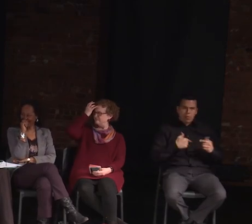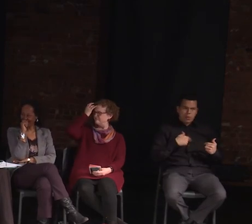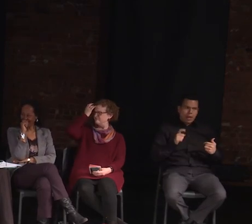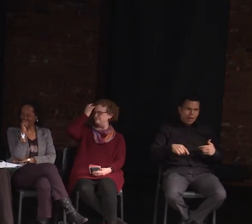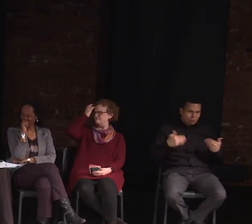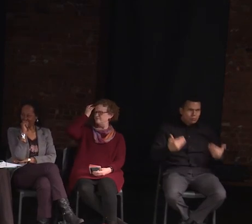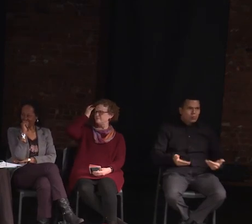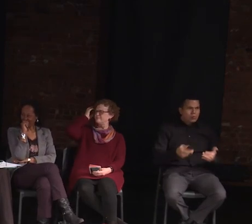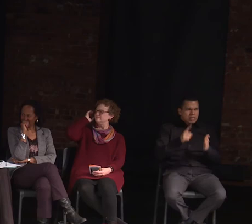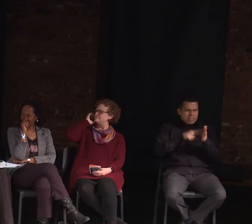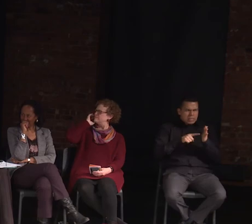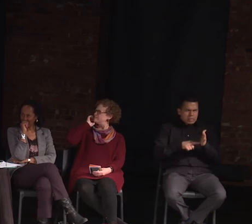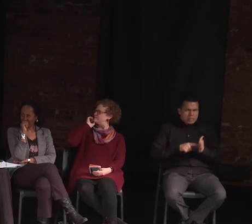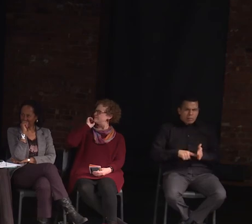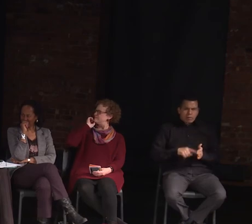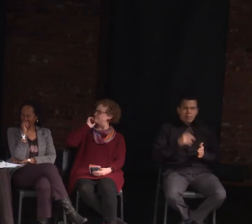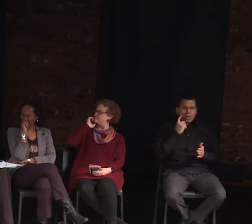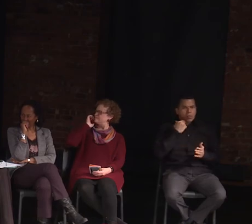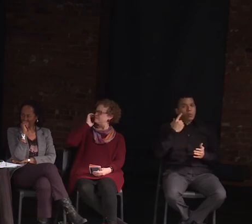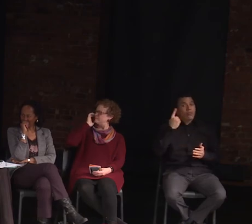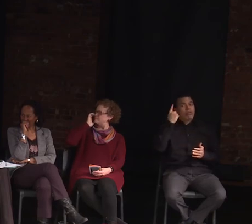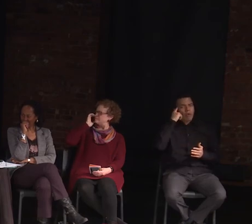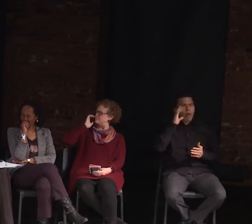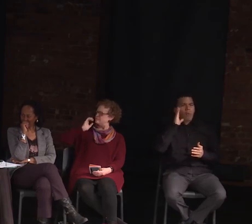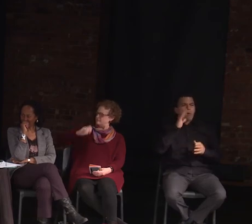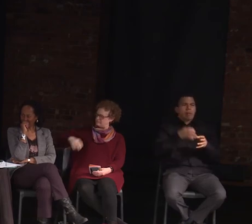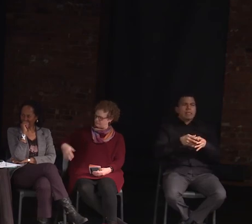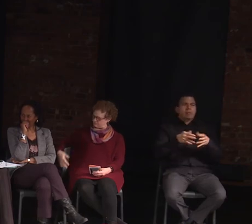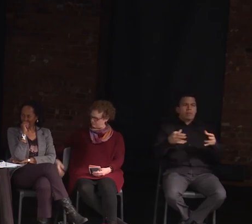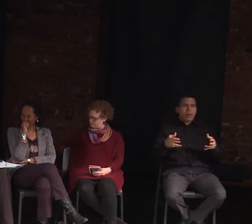We had to do it because we're thinking of expanding and not just sit down and look at